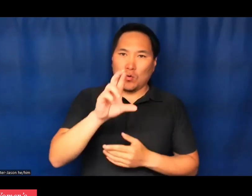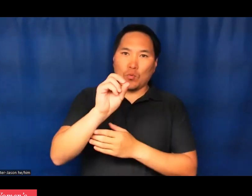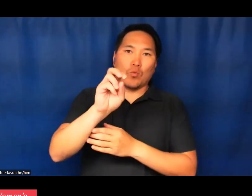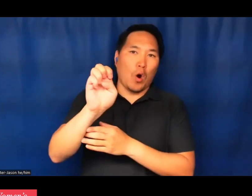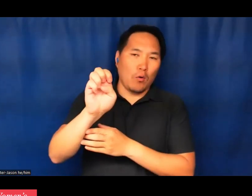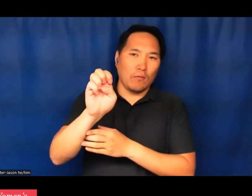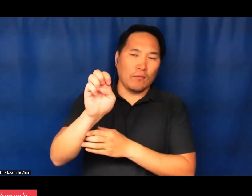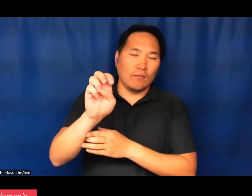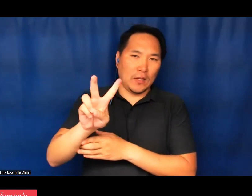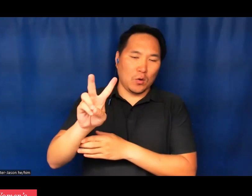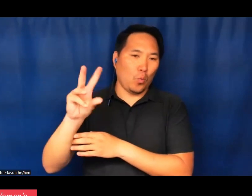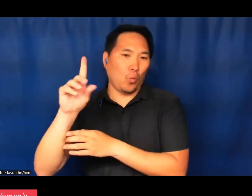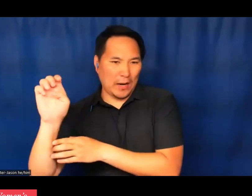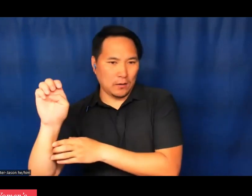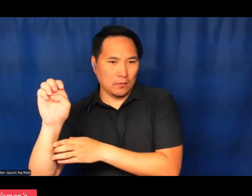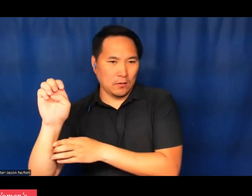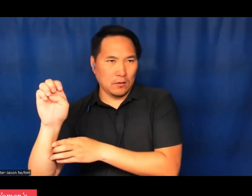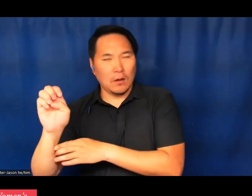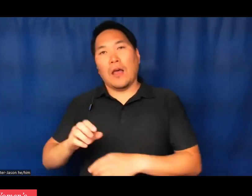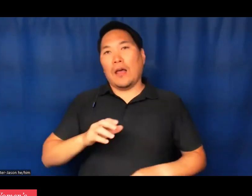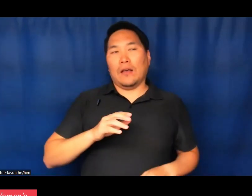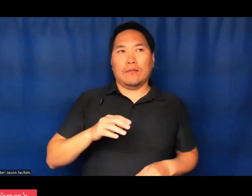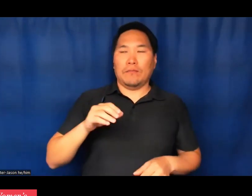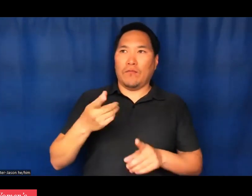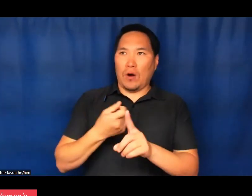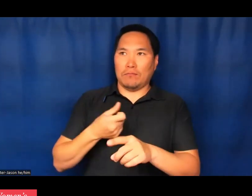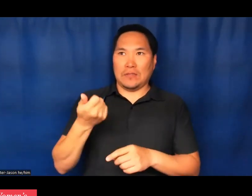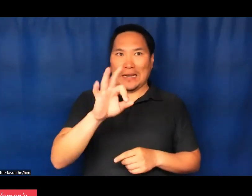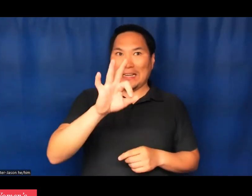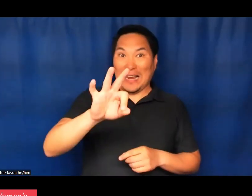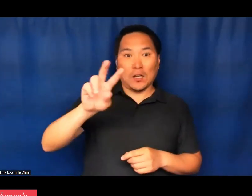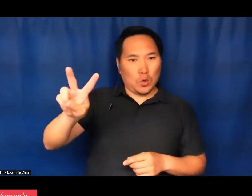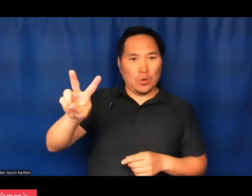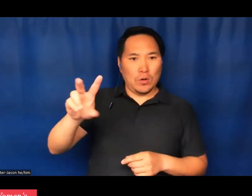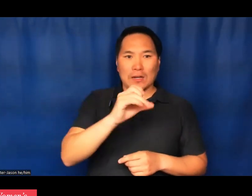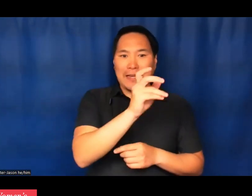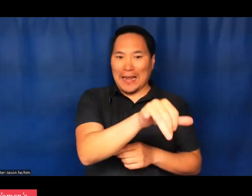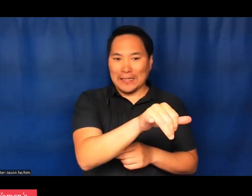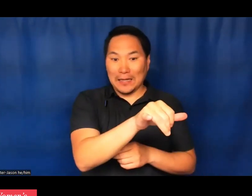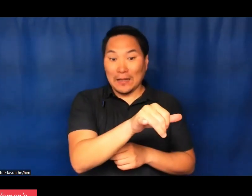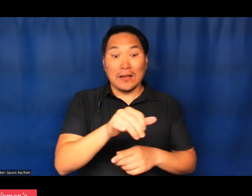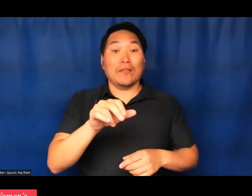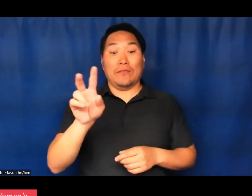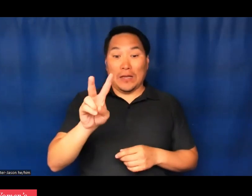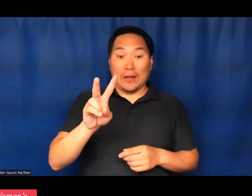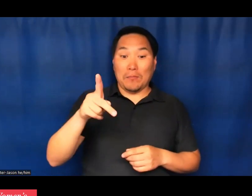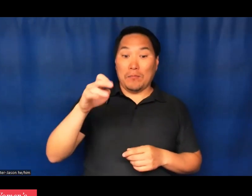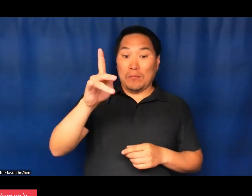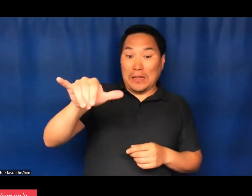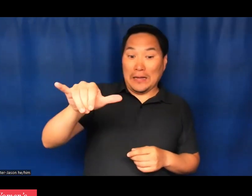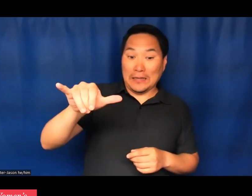and the Court's decision in 1992 of Casey versus Planned Parenthood reaffirming Roe,